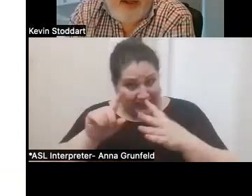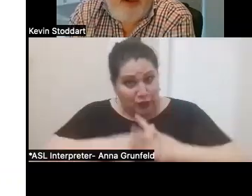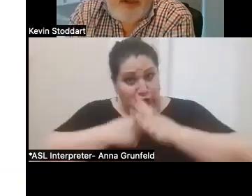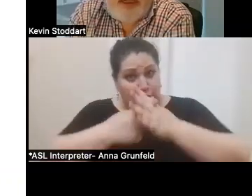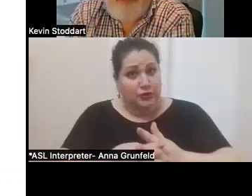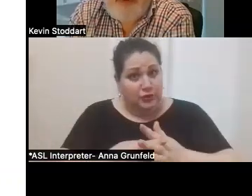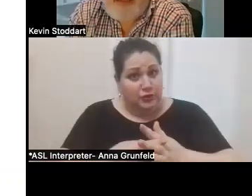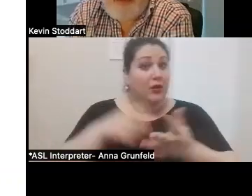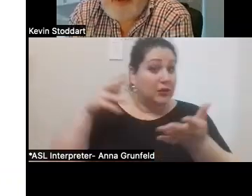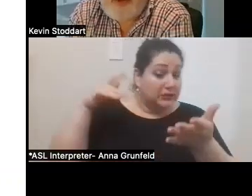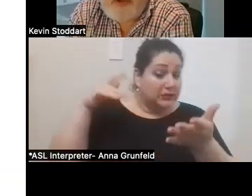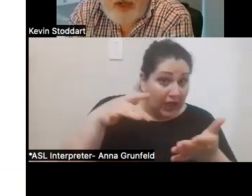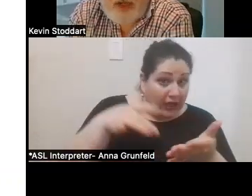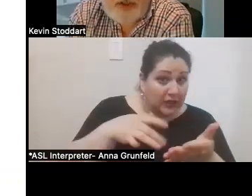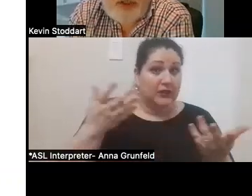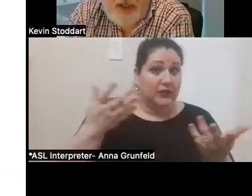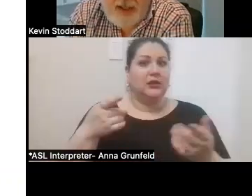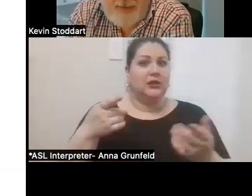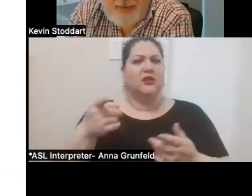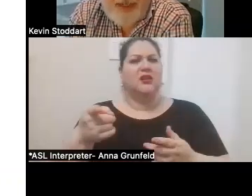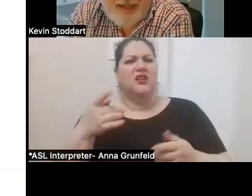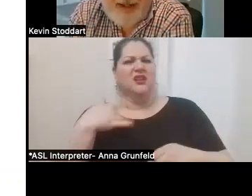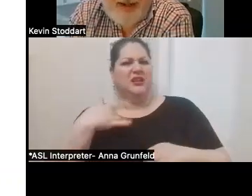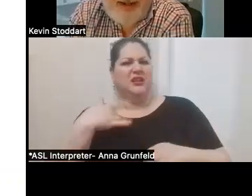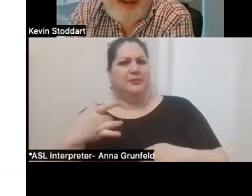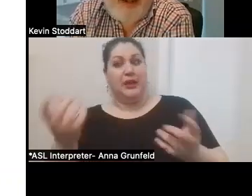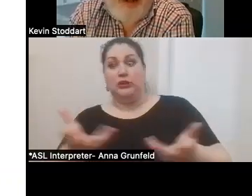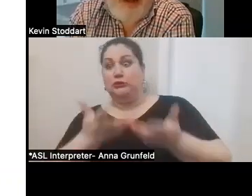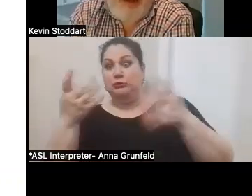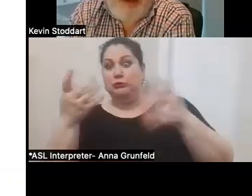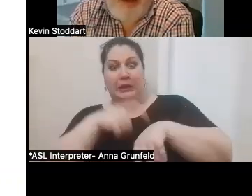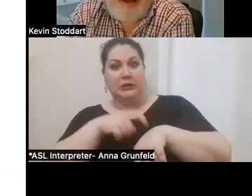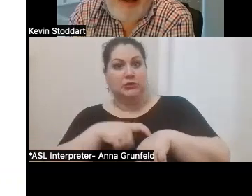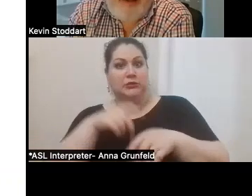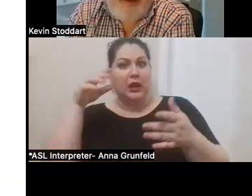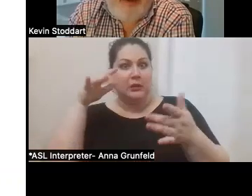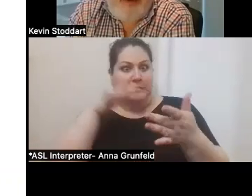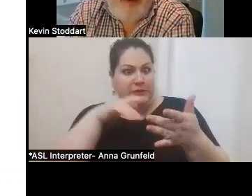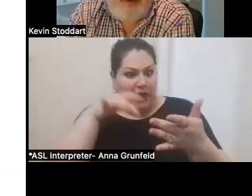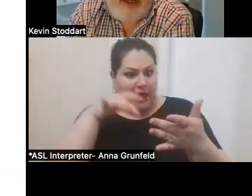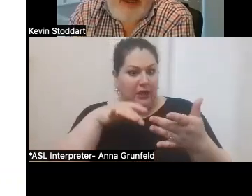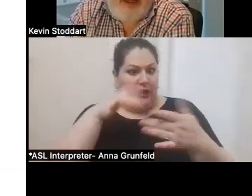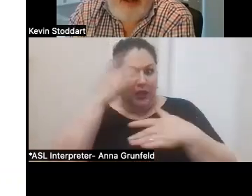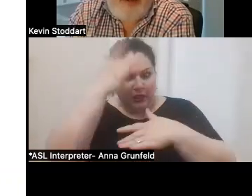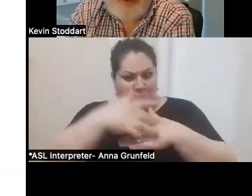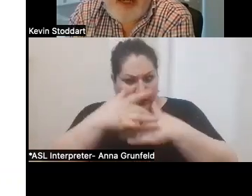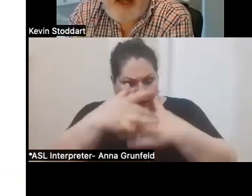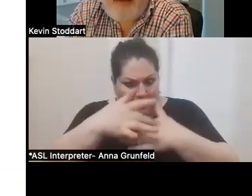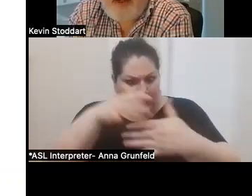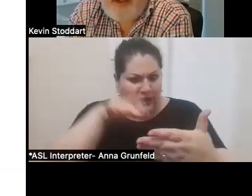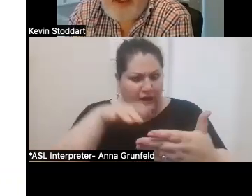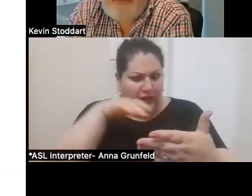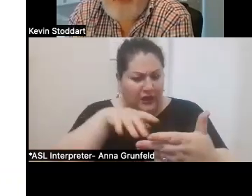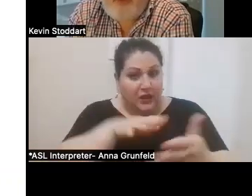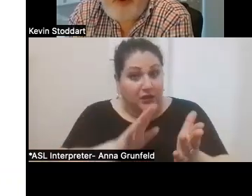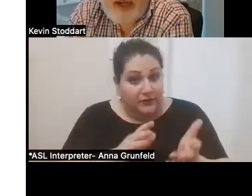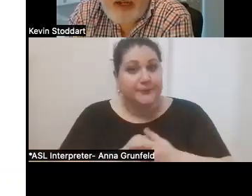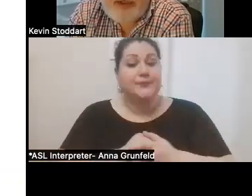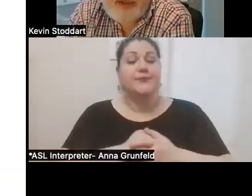Do they spend too much time studying? Do they understand the need for breaks?